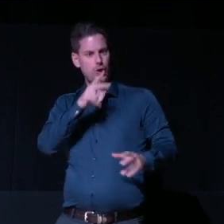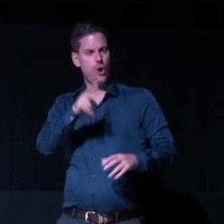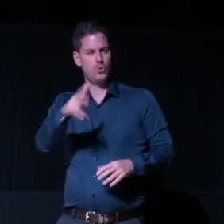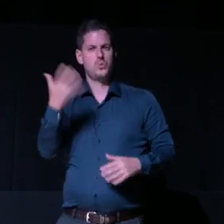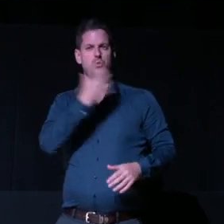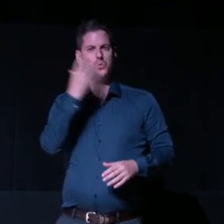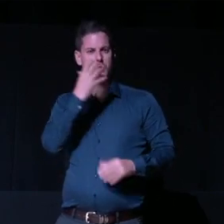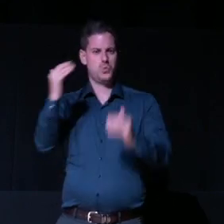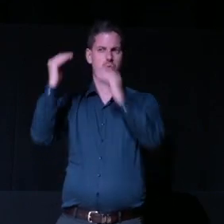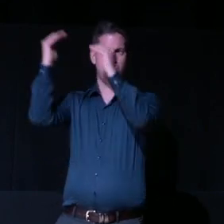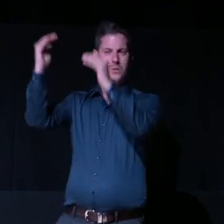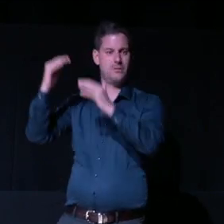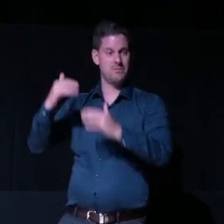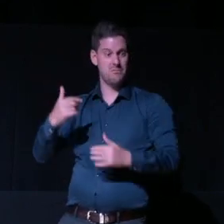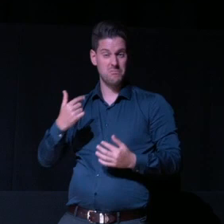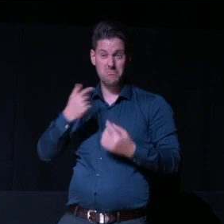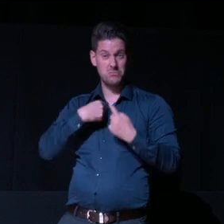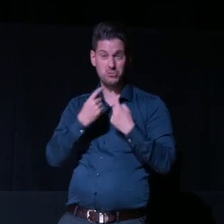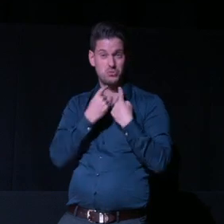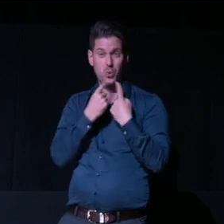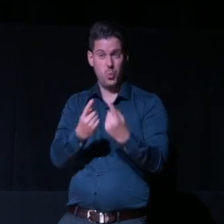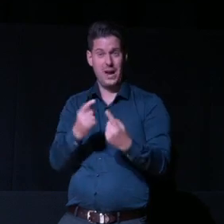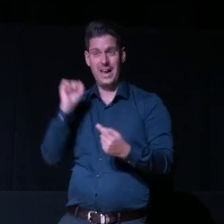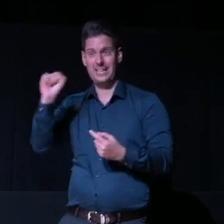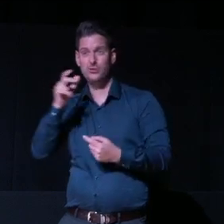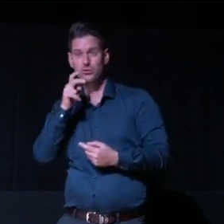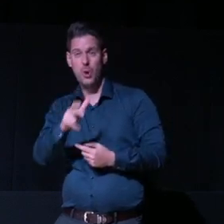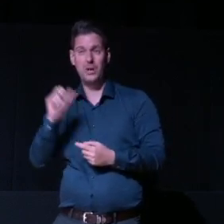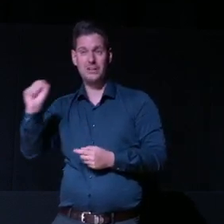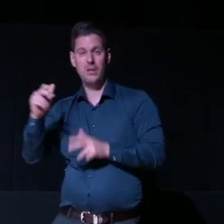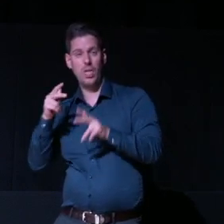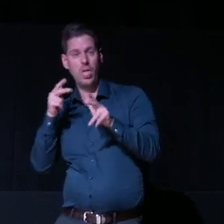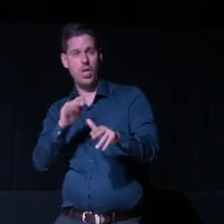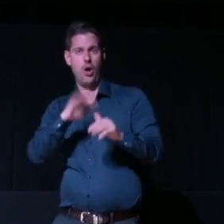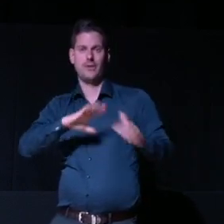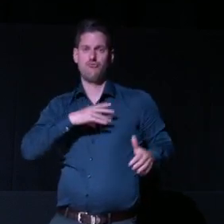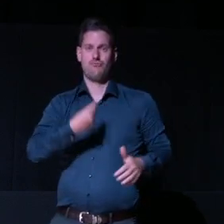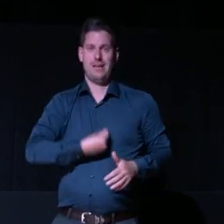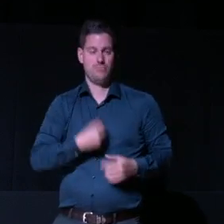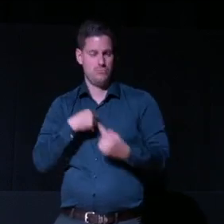I don't have a real problem. I don't care what Dave Chappelle thinks about trans people personally, but what I do care about